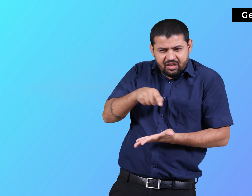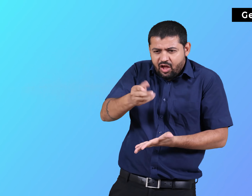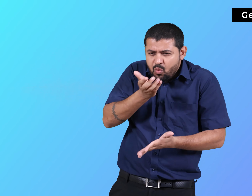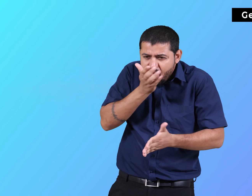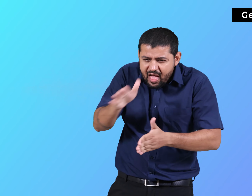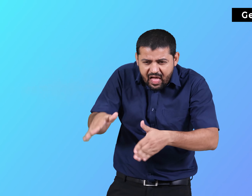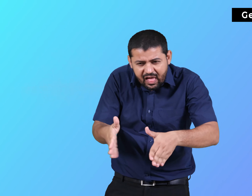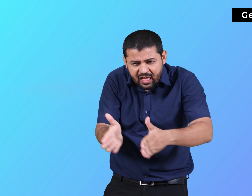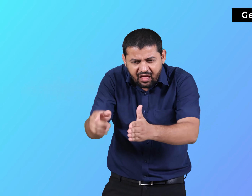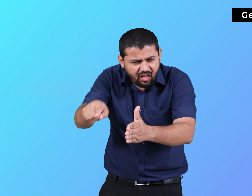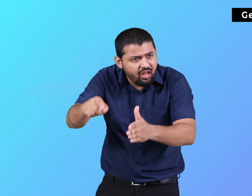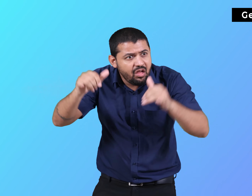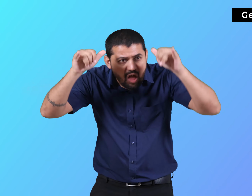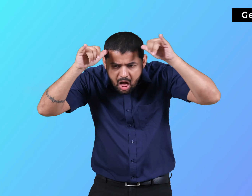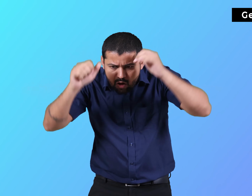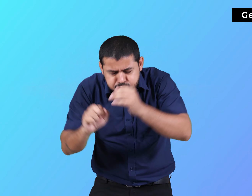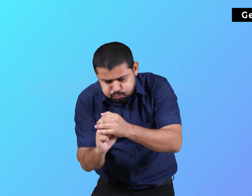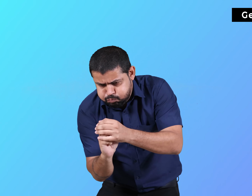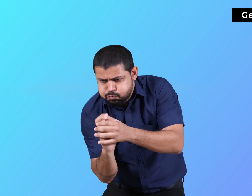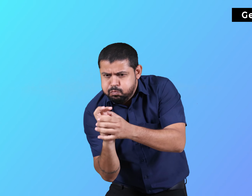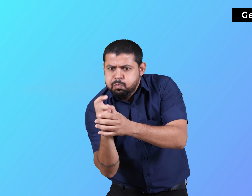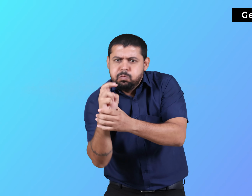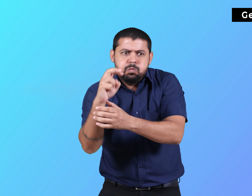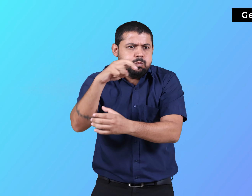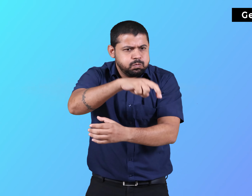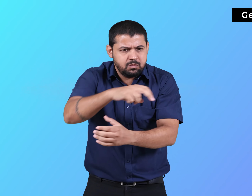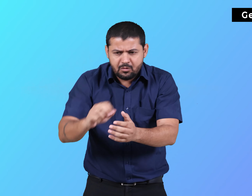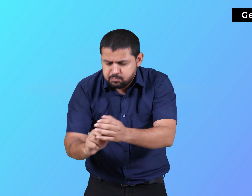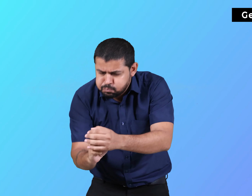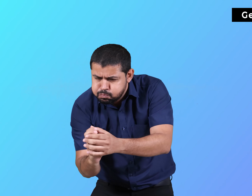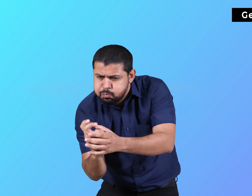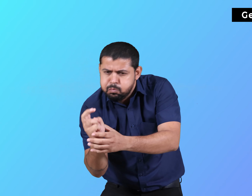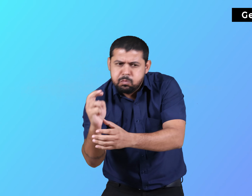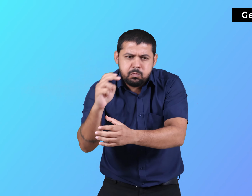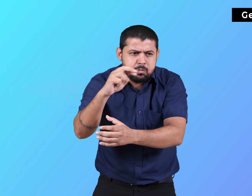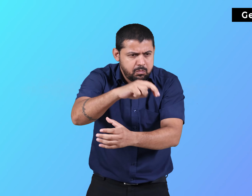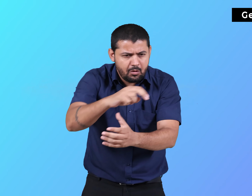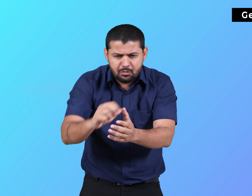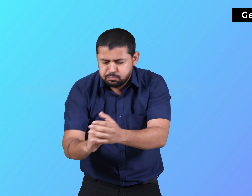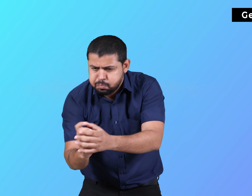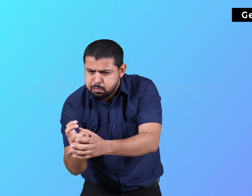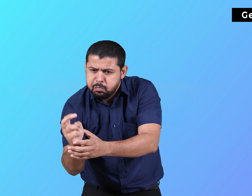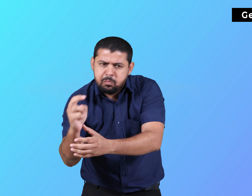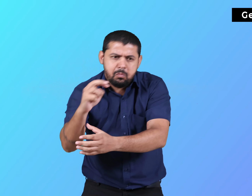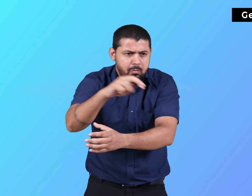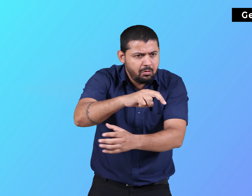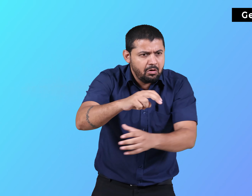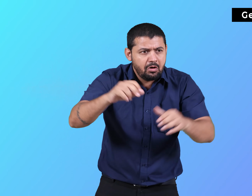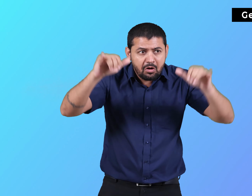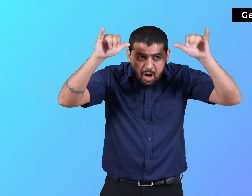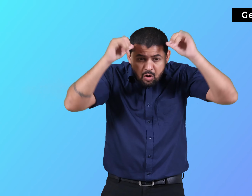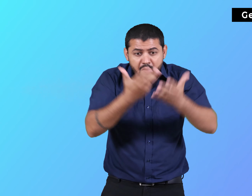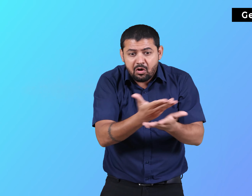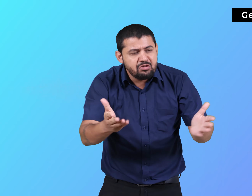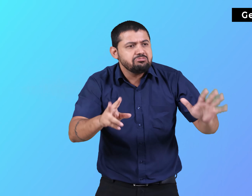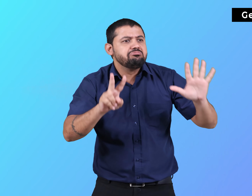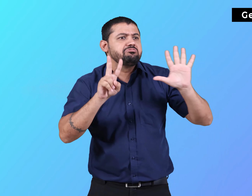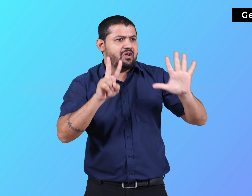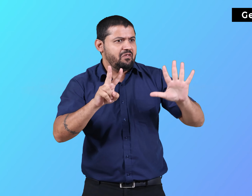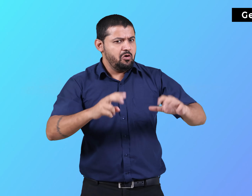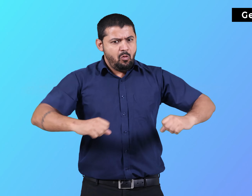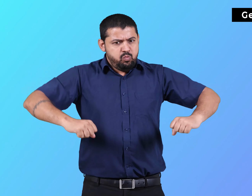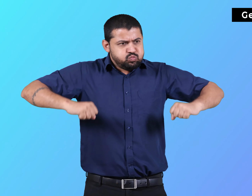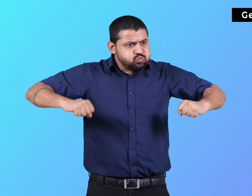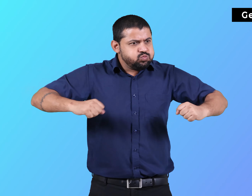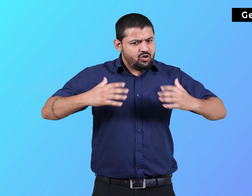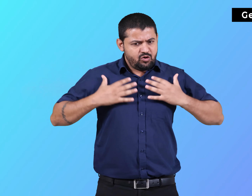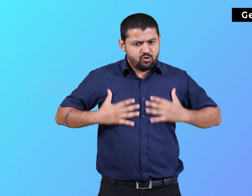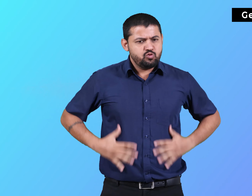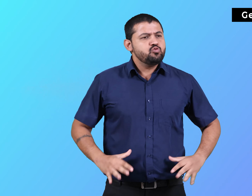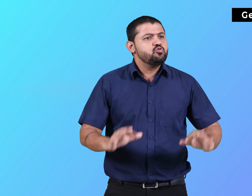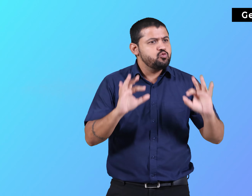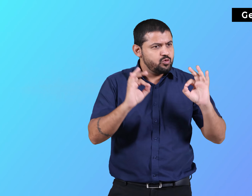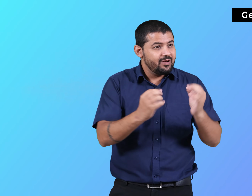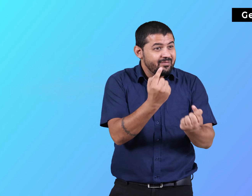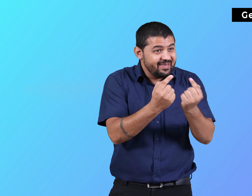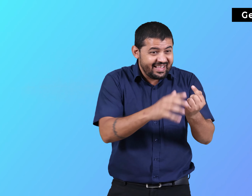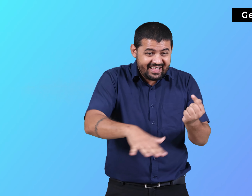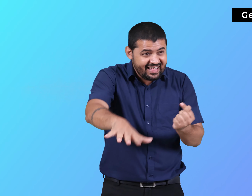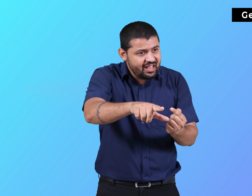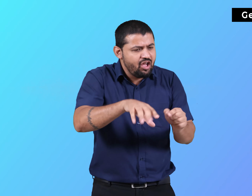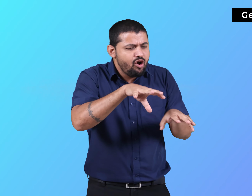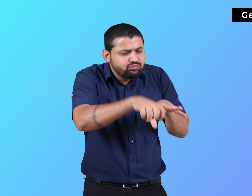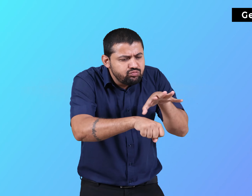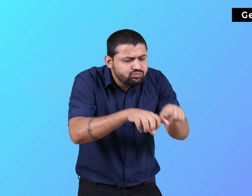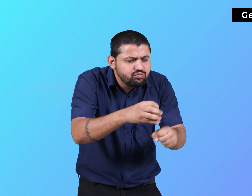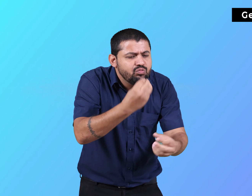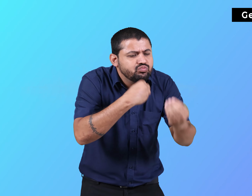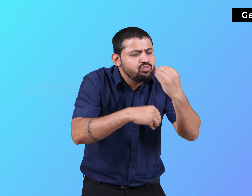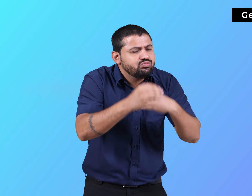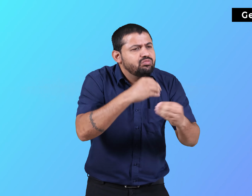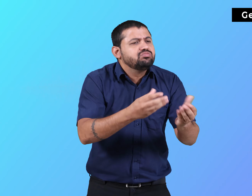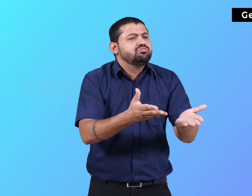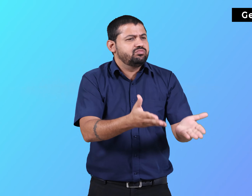Seven cows came up out of the river and stood there eating the grass. They were fat and healthy.